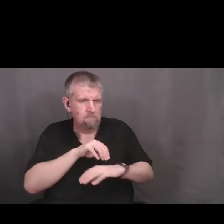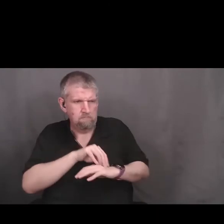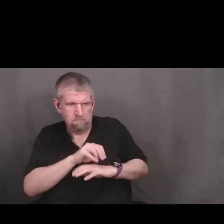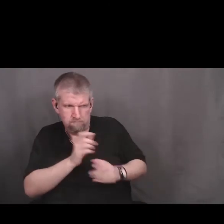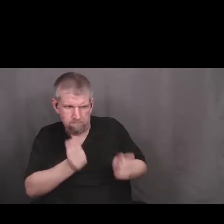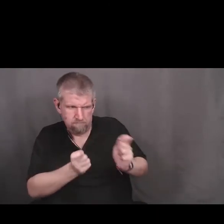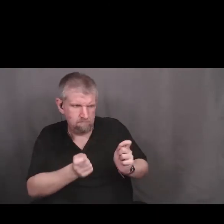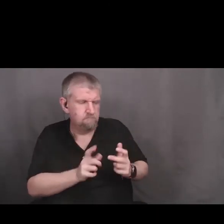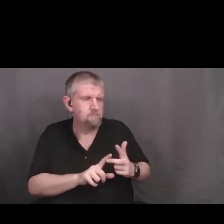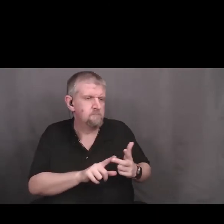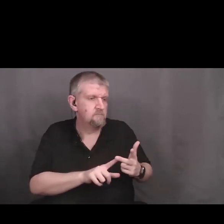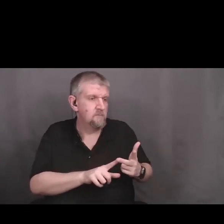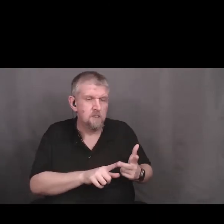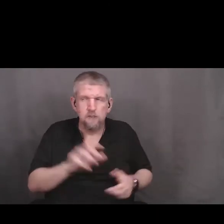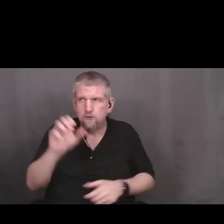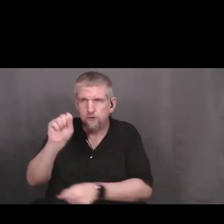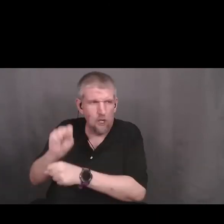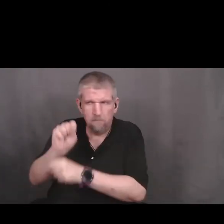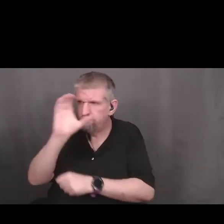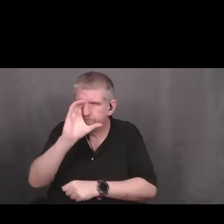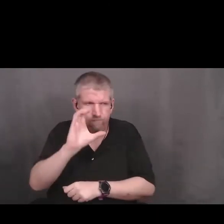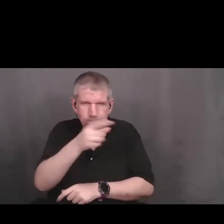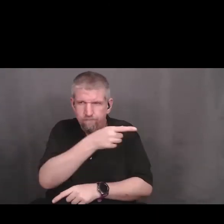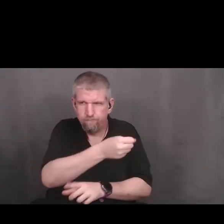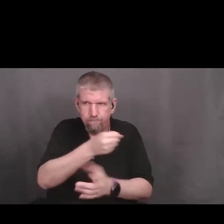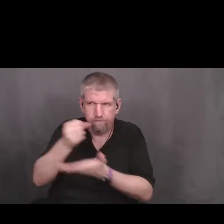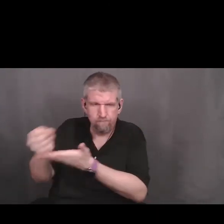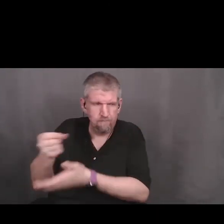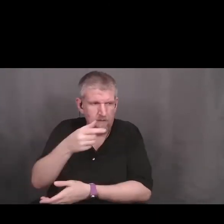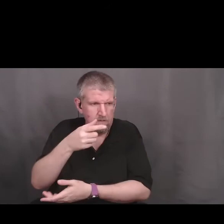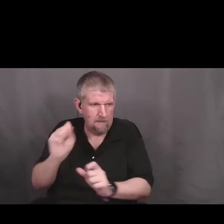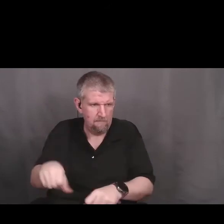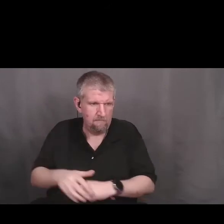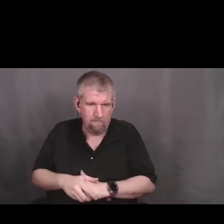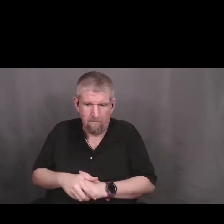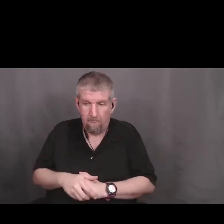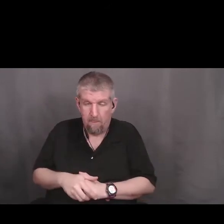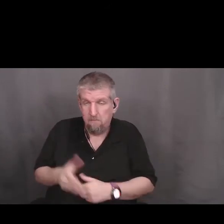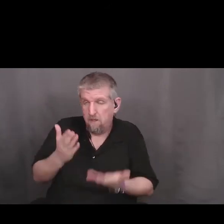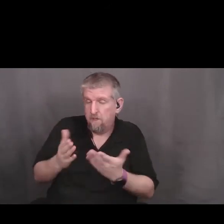they can provide job placement services, which it can be in the form of job placement services,